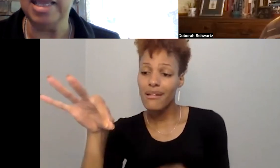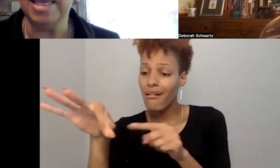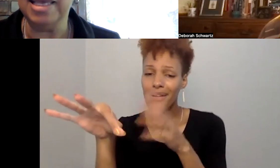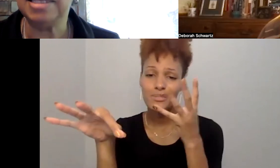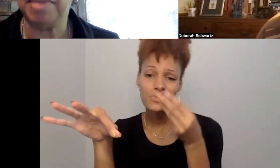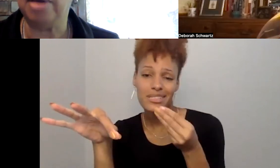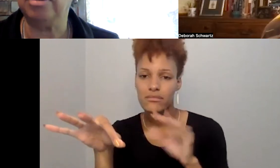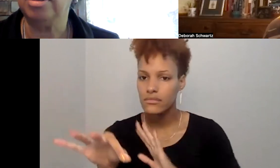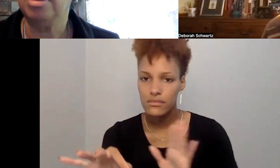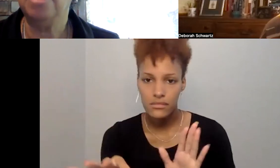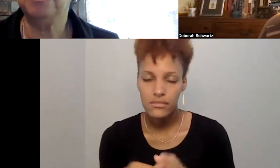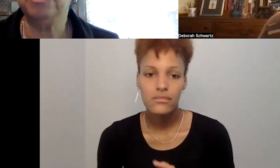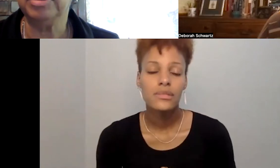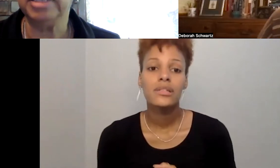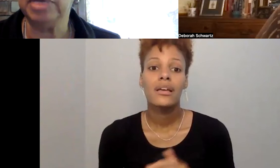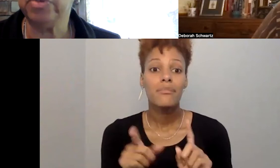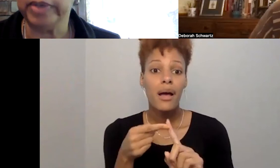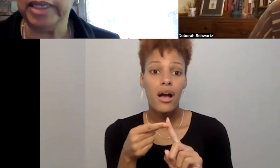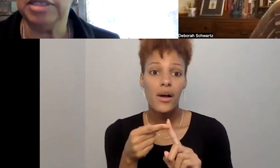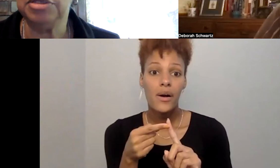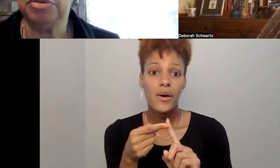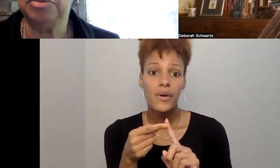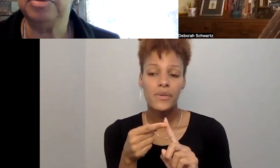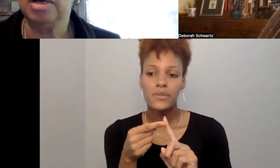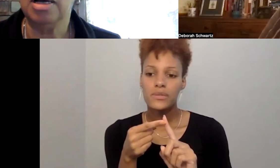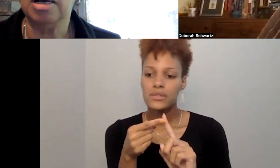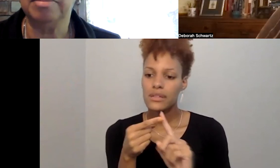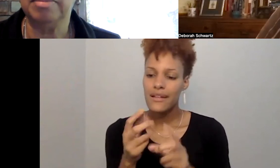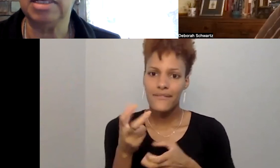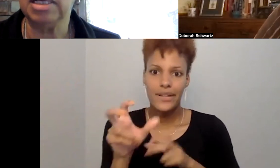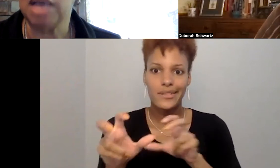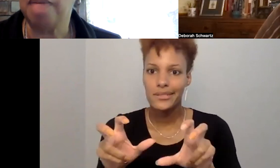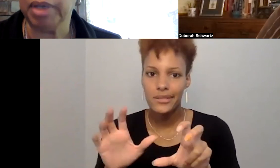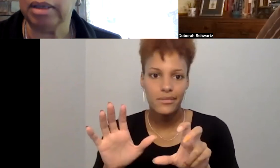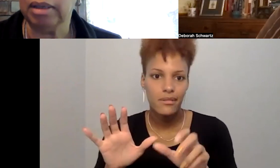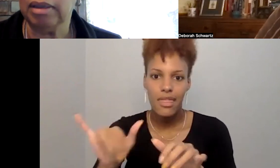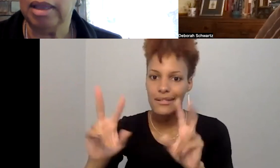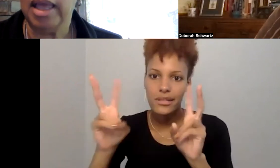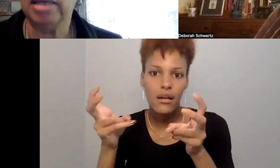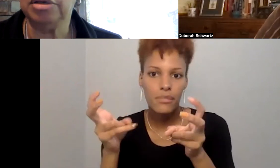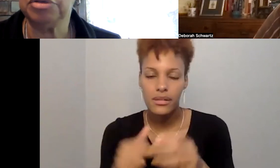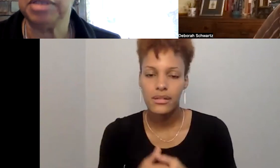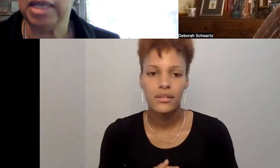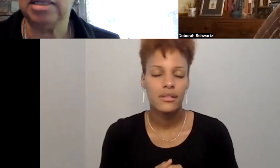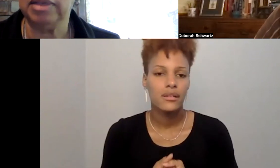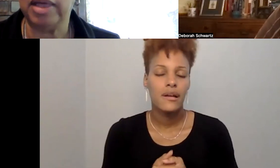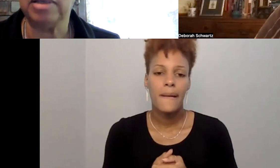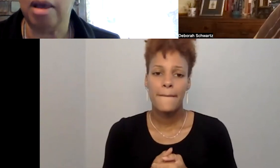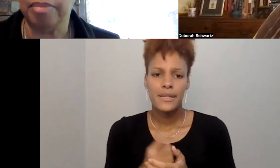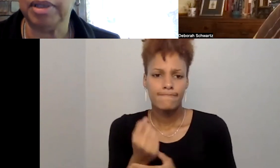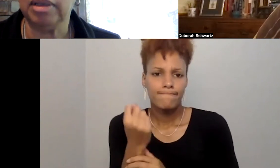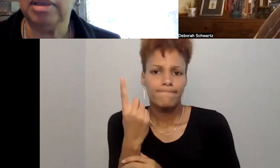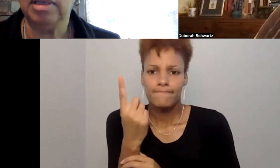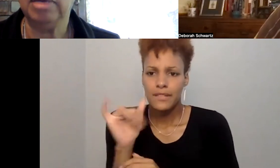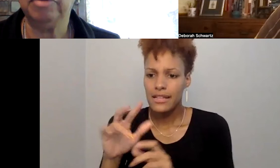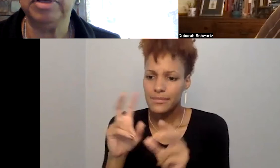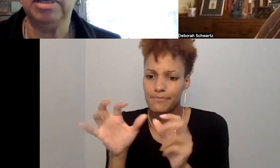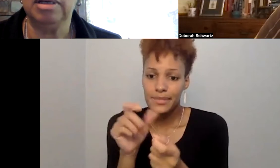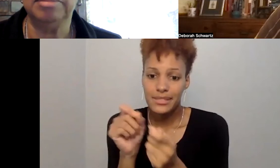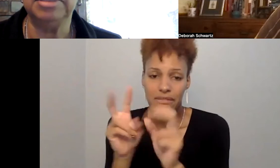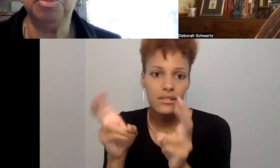it's about, really, inquiry into a topic, and understanding that topic in a very deep